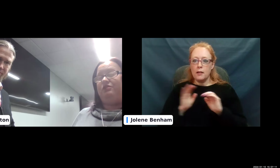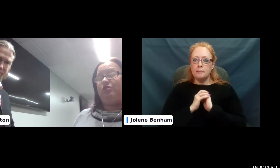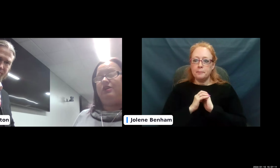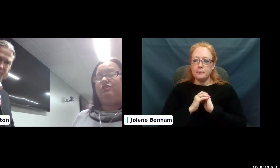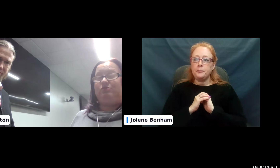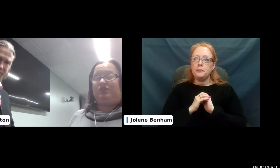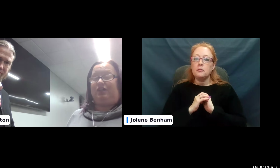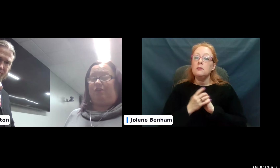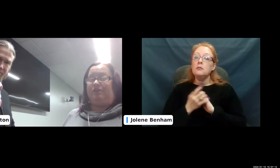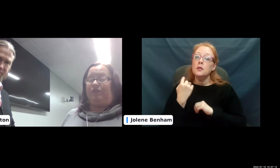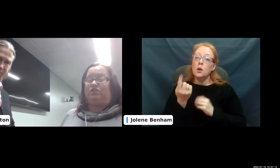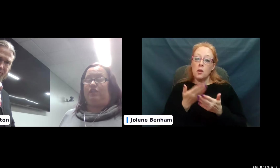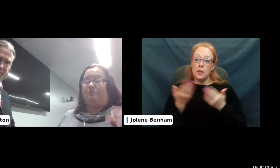I just got a new phone which has more cameras it might go up higher with my new phone.